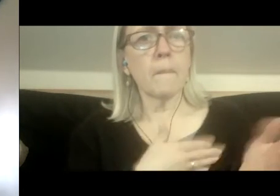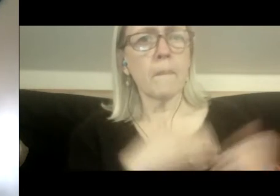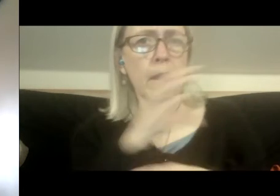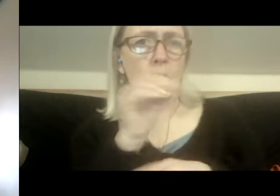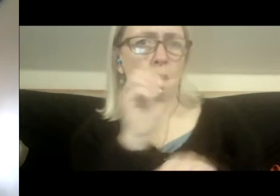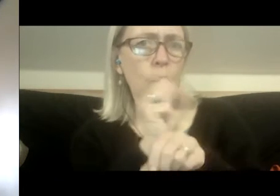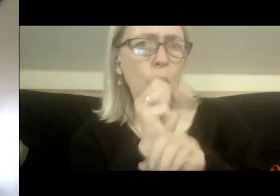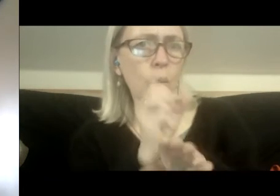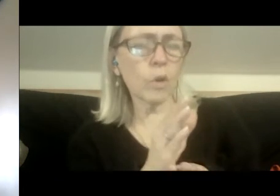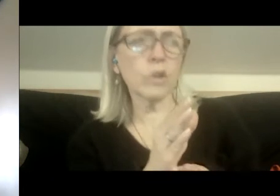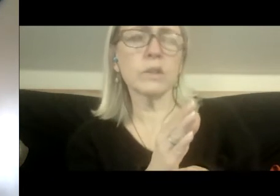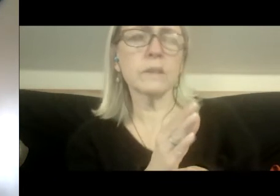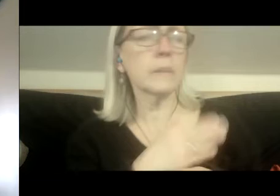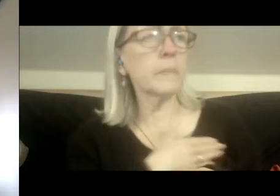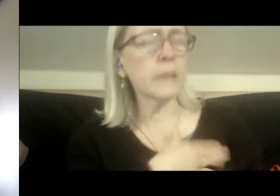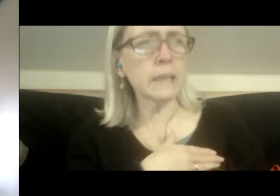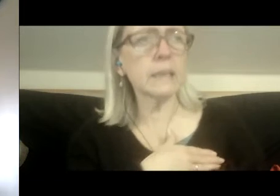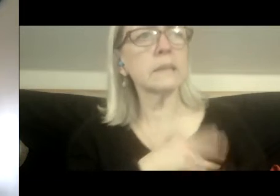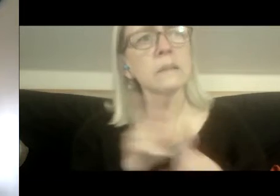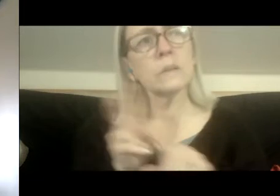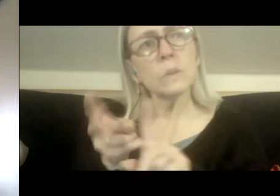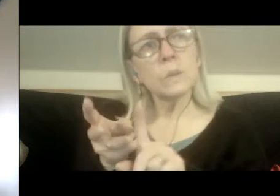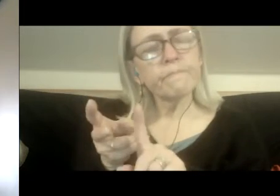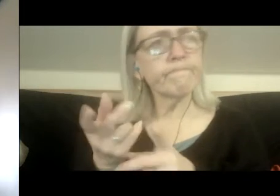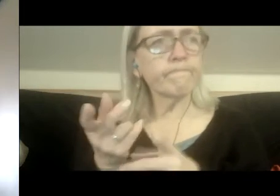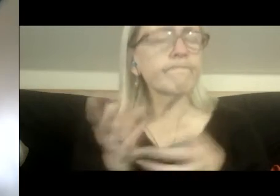So I thank everyone for this nomination, for this award, and thank you very much.